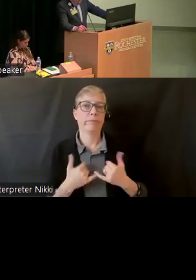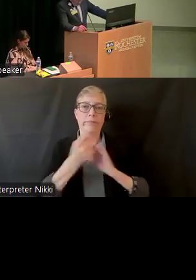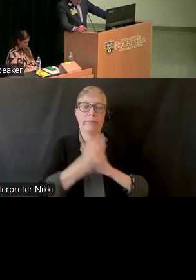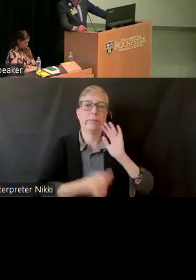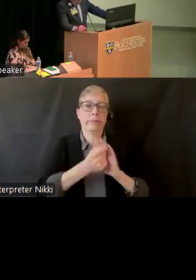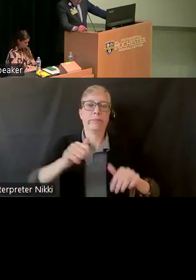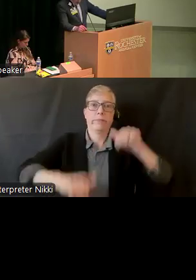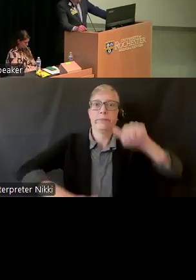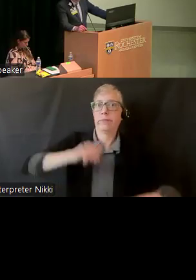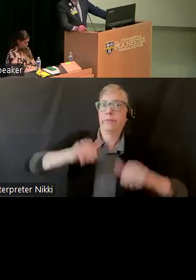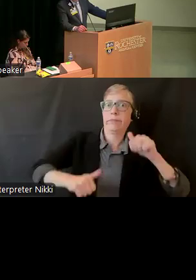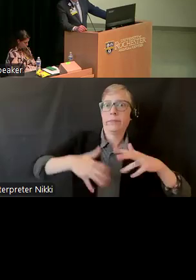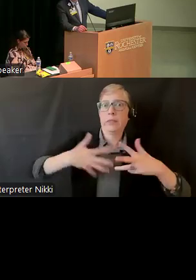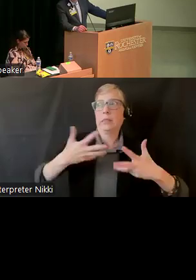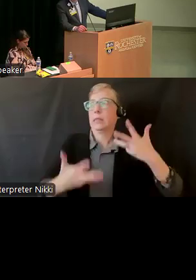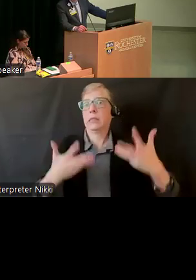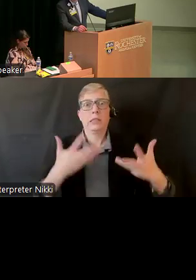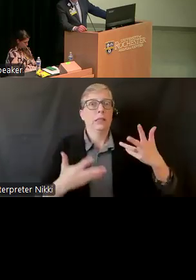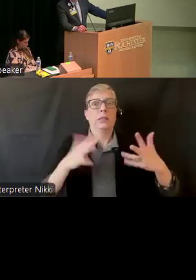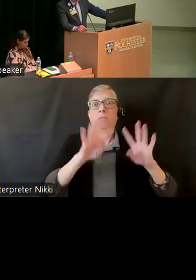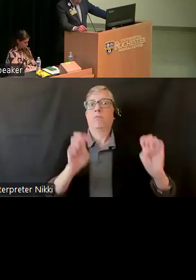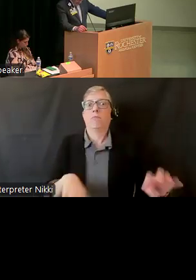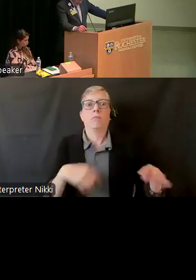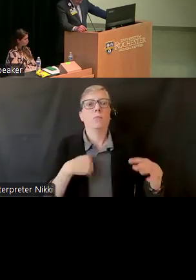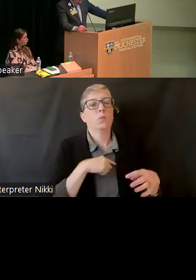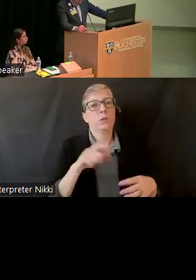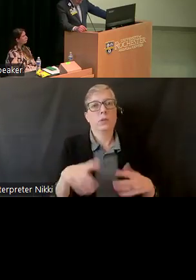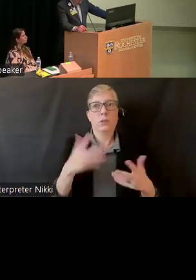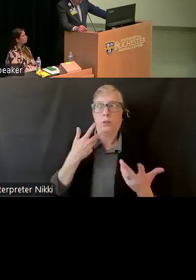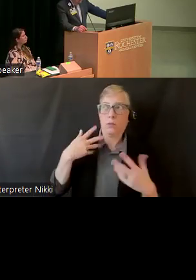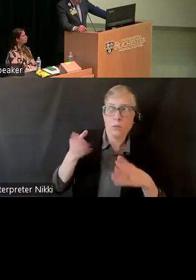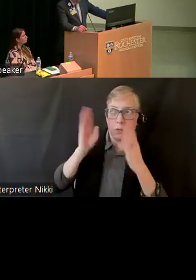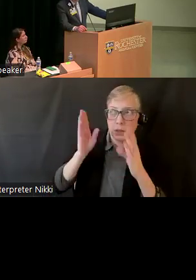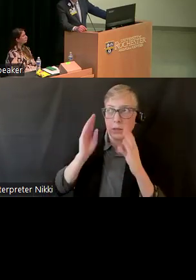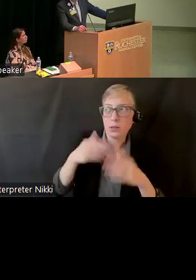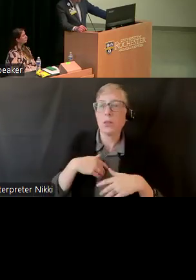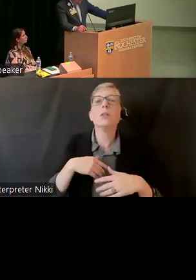with them we will continue to listen so we can be the most relevant and the most responsive during